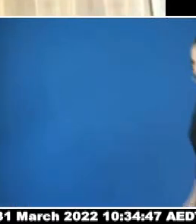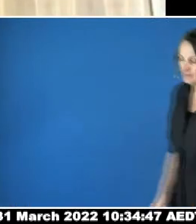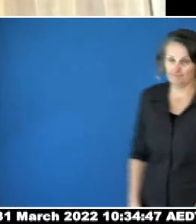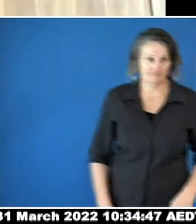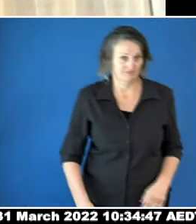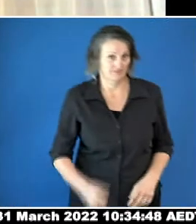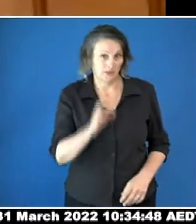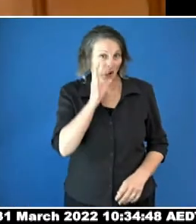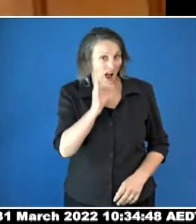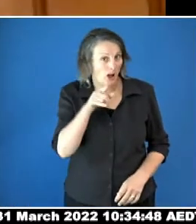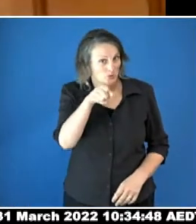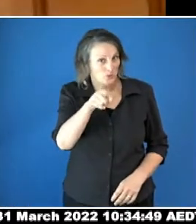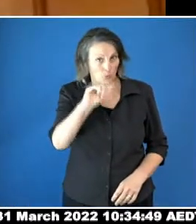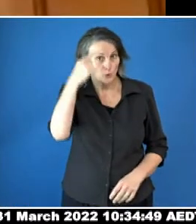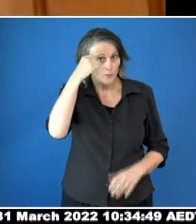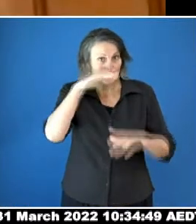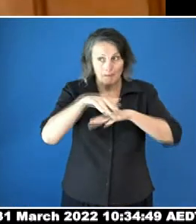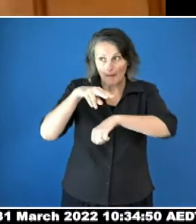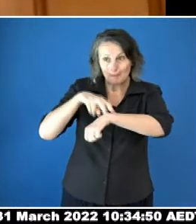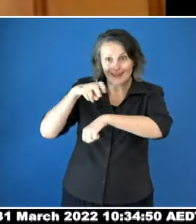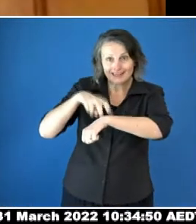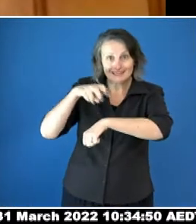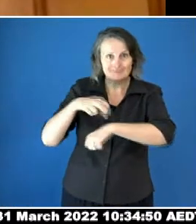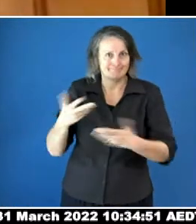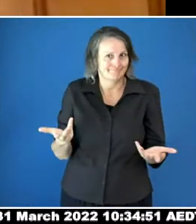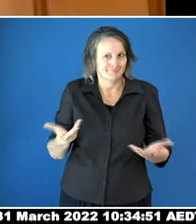Well, that --